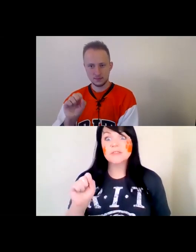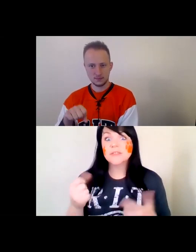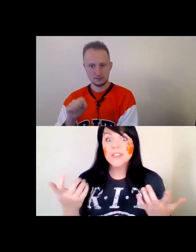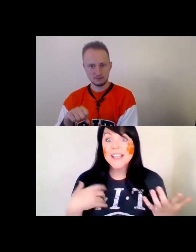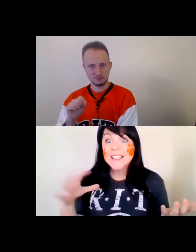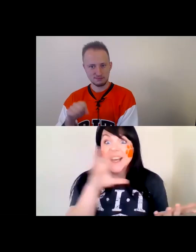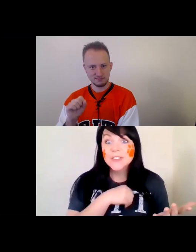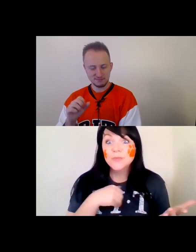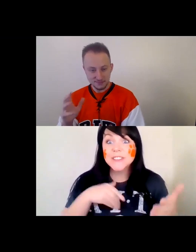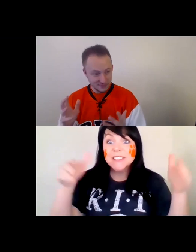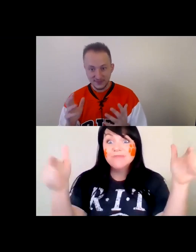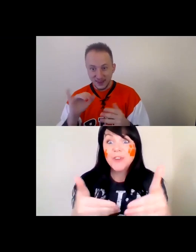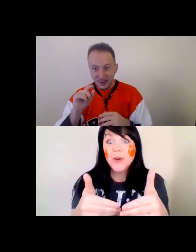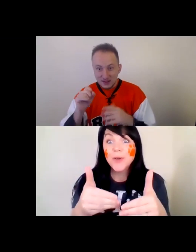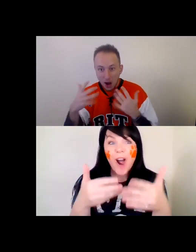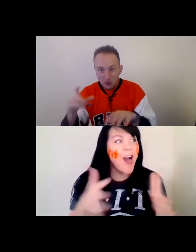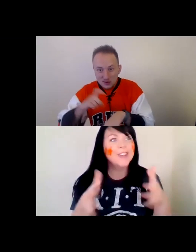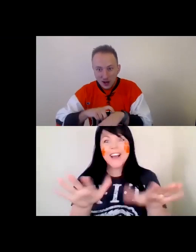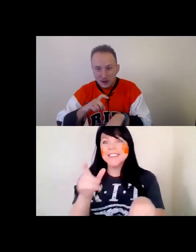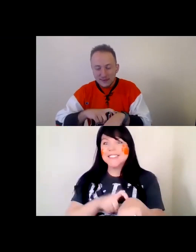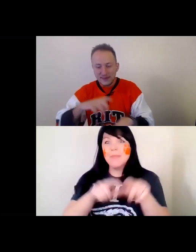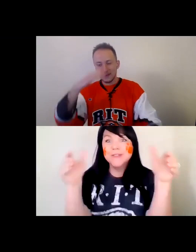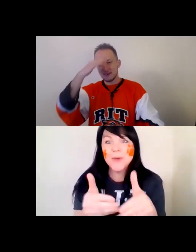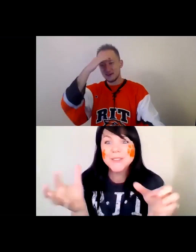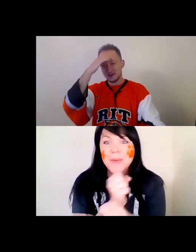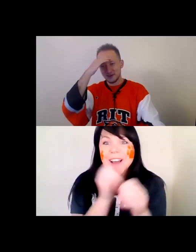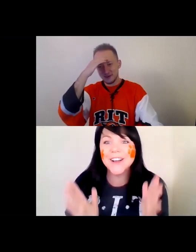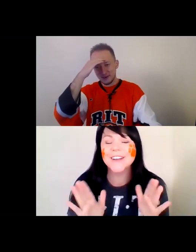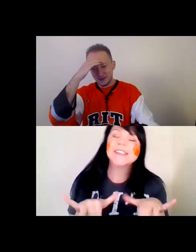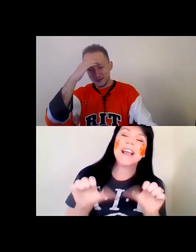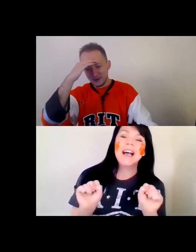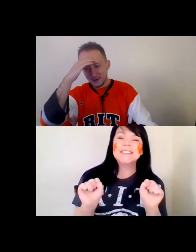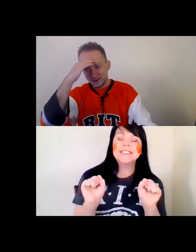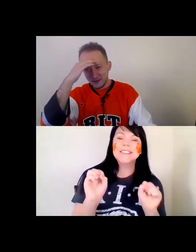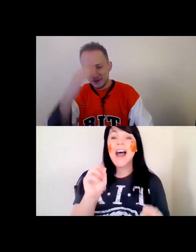Michelle: Yes! It is already time to introduce one of our winners. Matt: It's already time!...Wow.